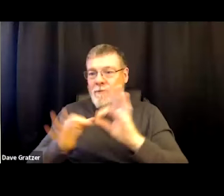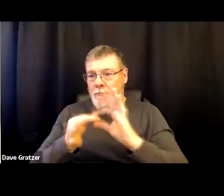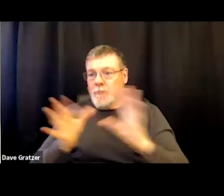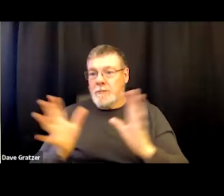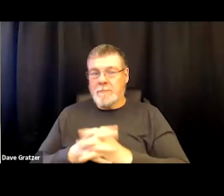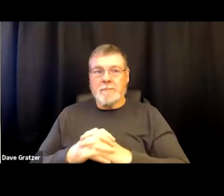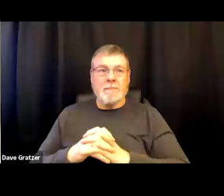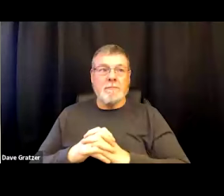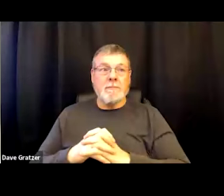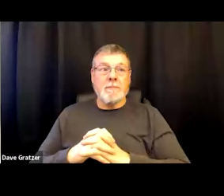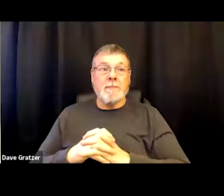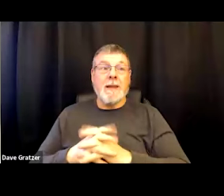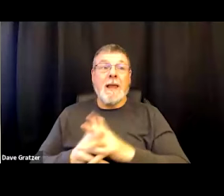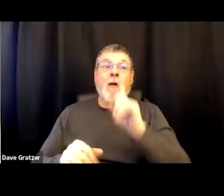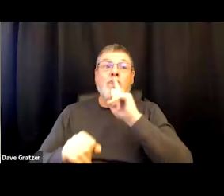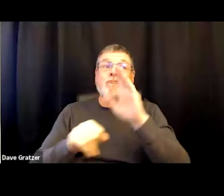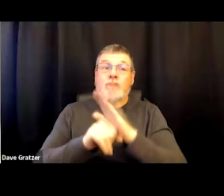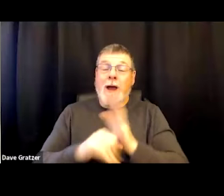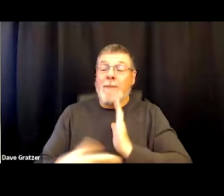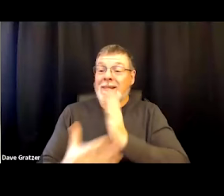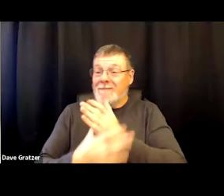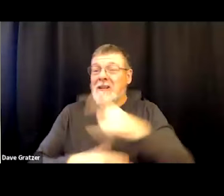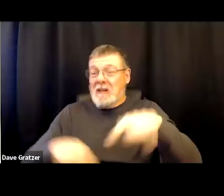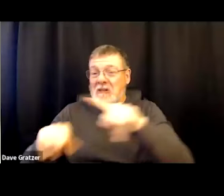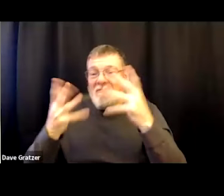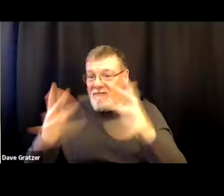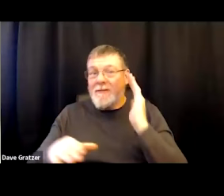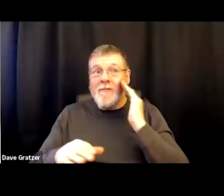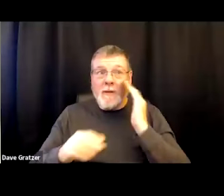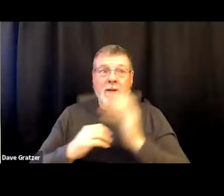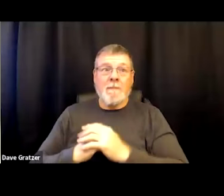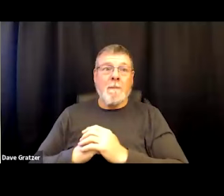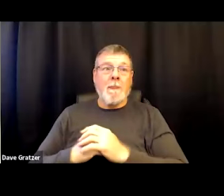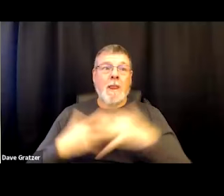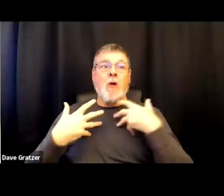Some of the promising interventions you're familiar with. We know that recovery management checkups